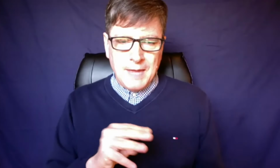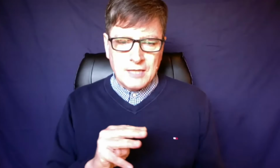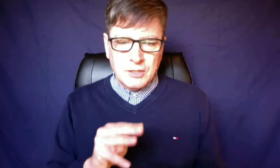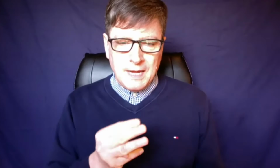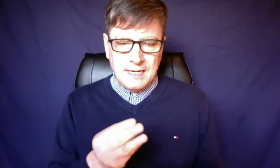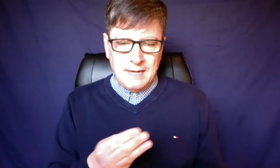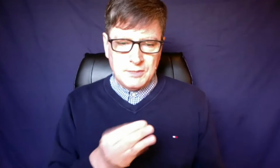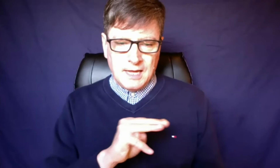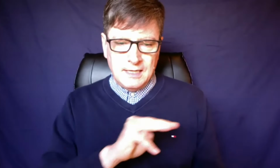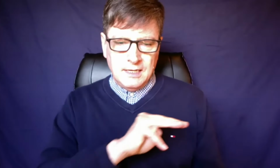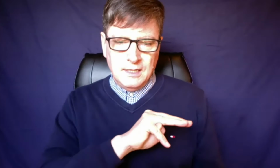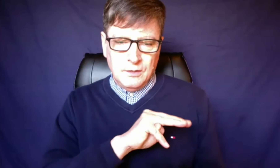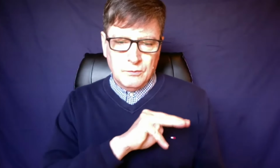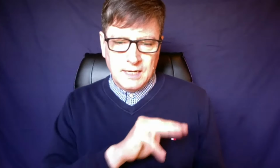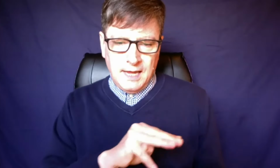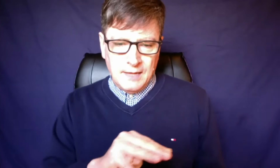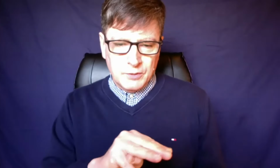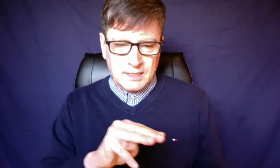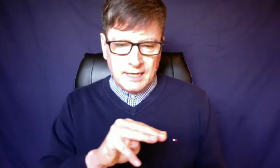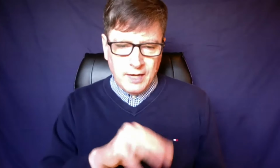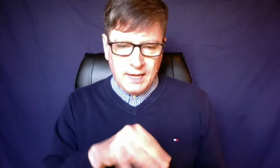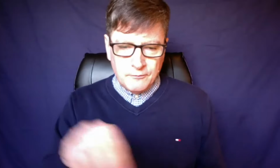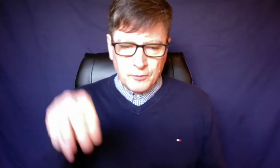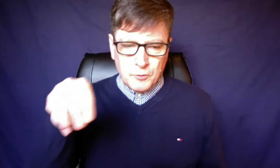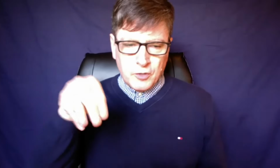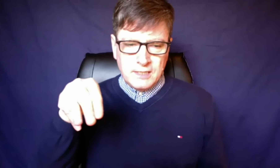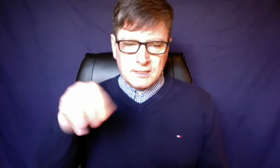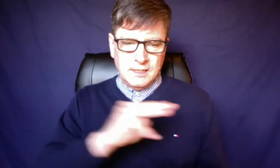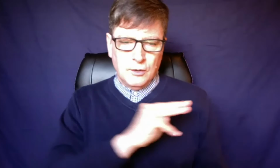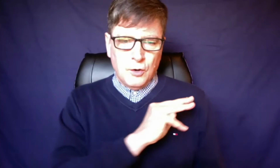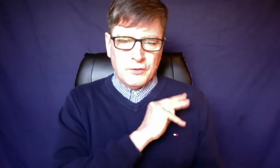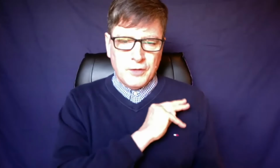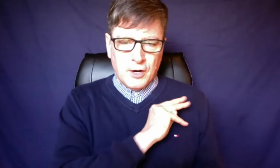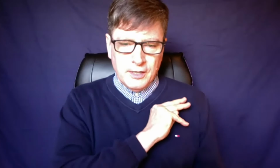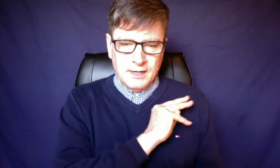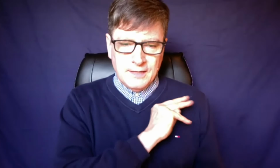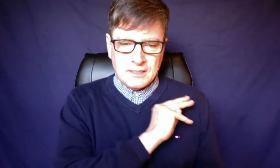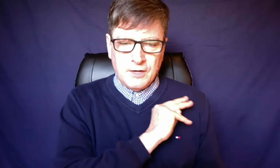okay, so let's use a name sign, like imagine which is not my name